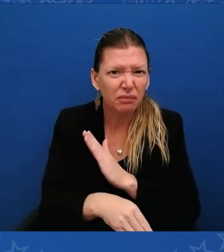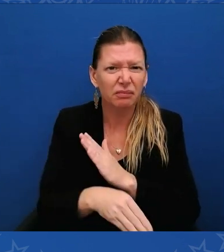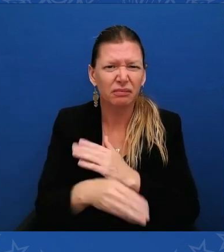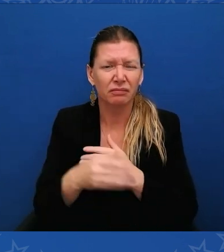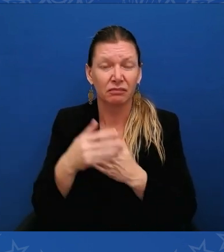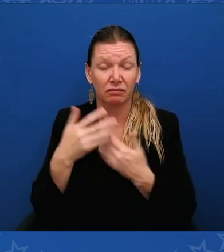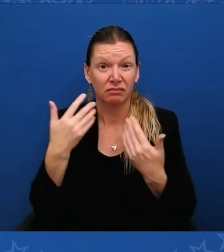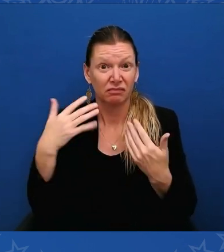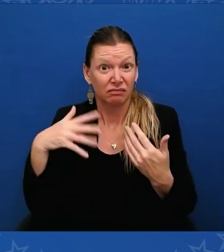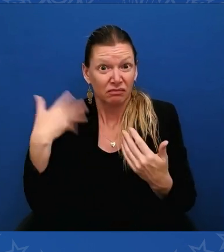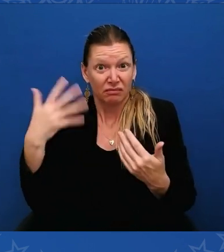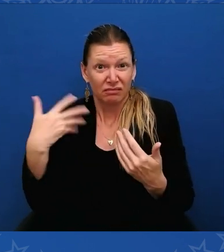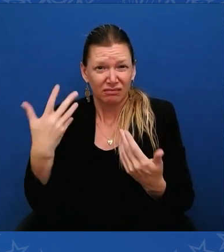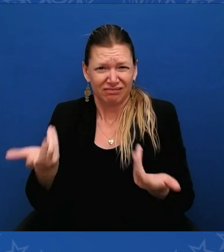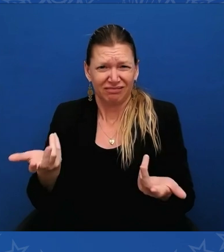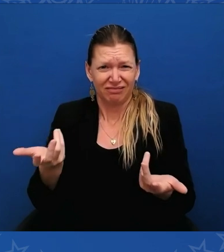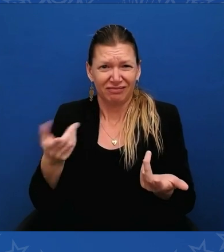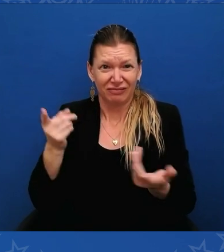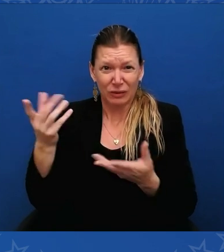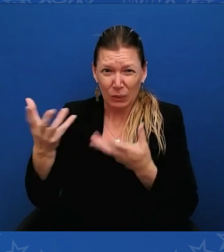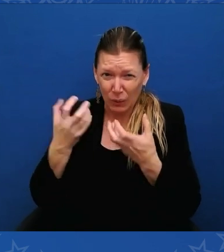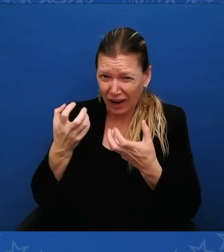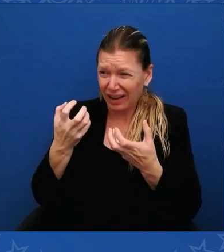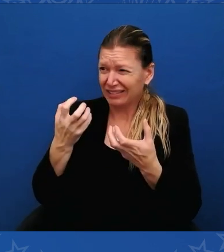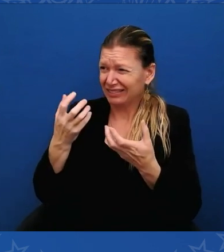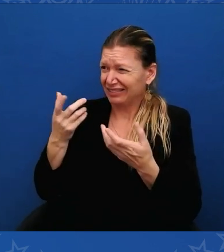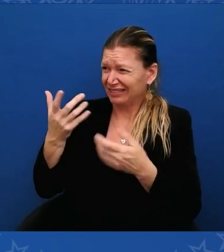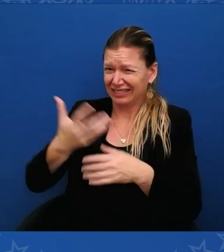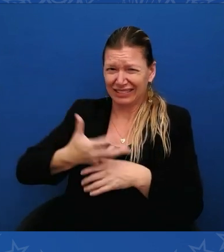you're automatically an America citizen. That cannot happen.